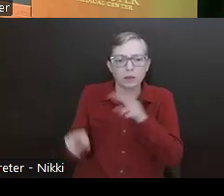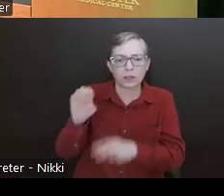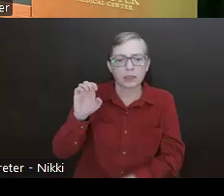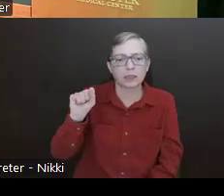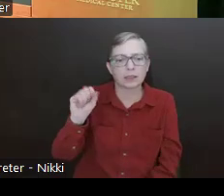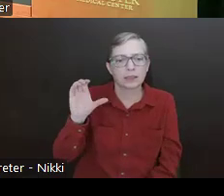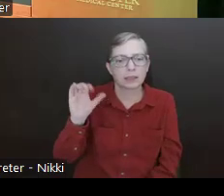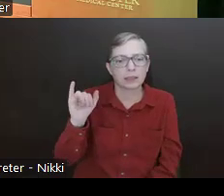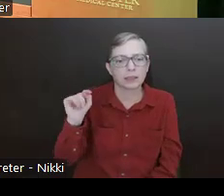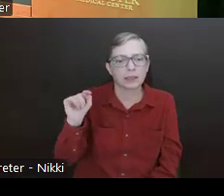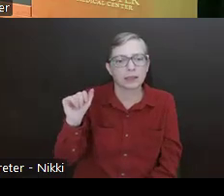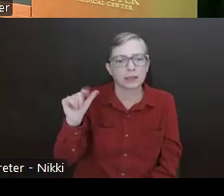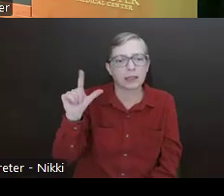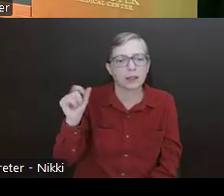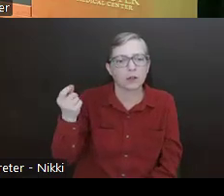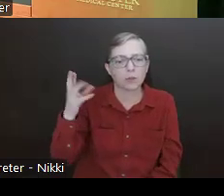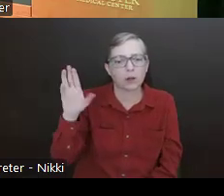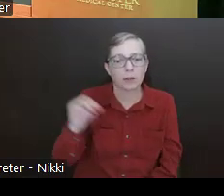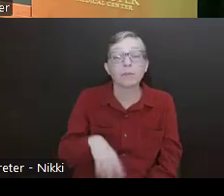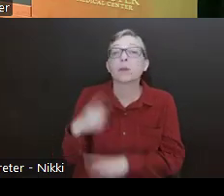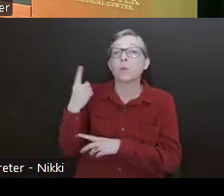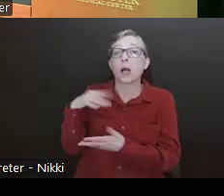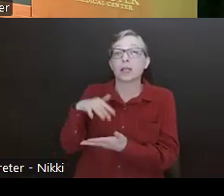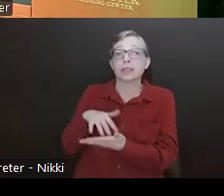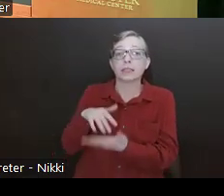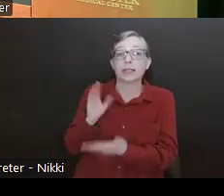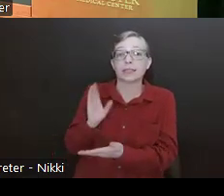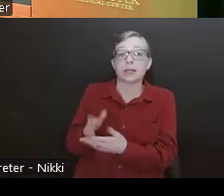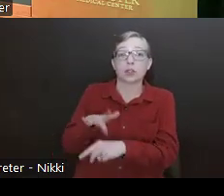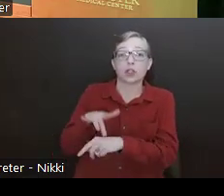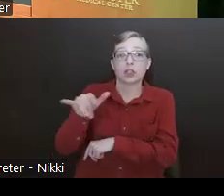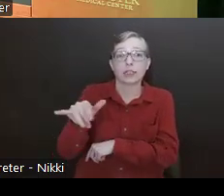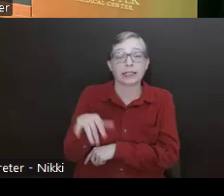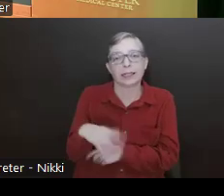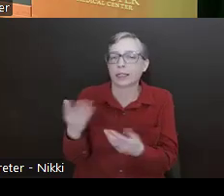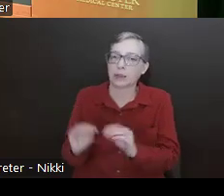early uh because it wasn't going to work it was kind of pretty clear uh partway through